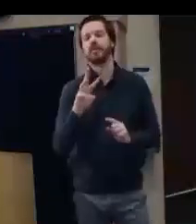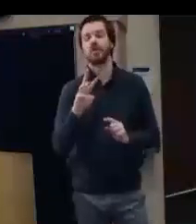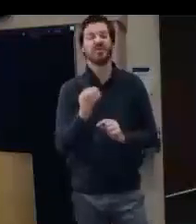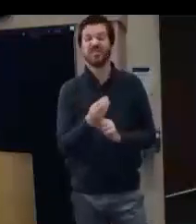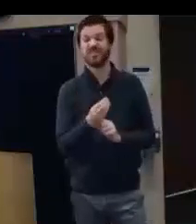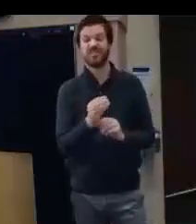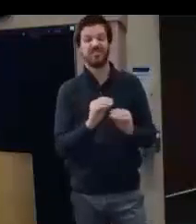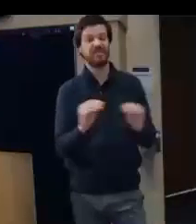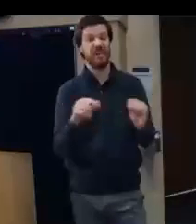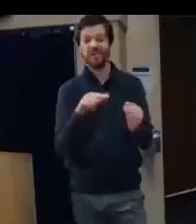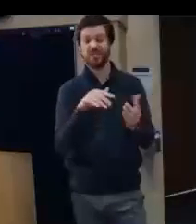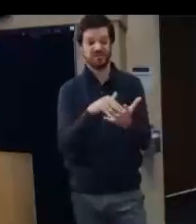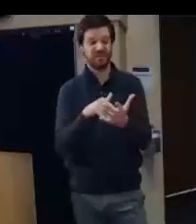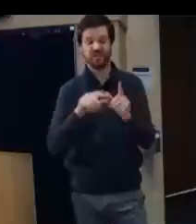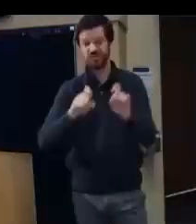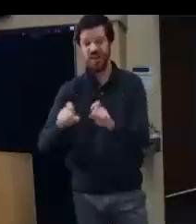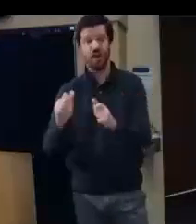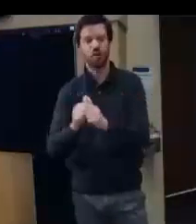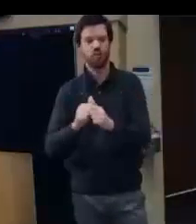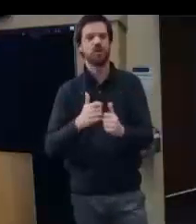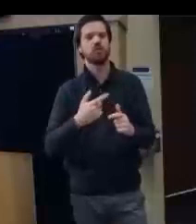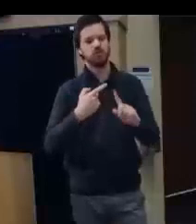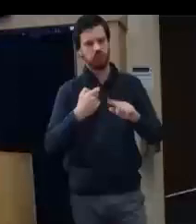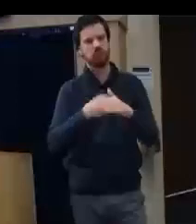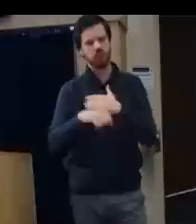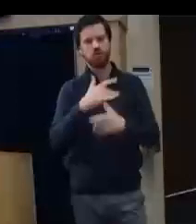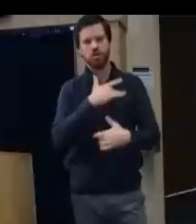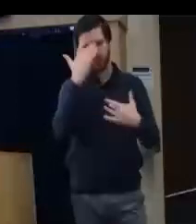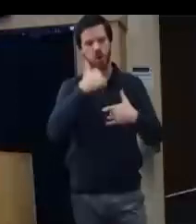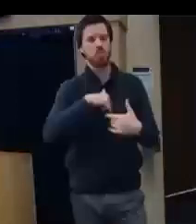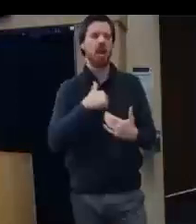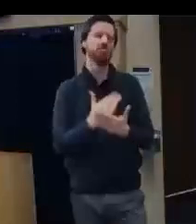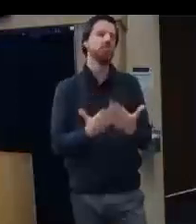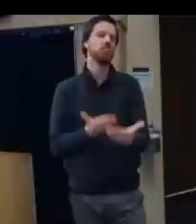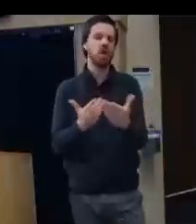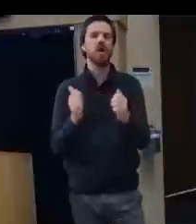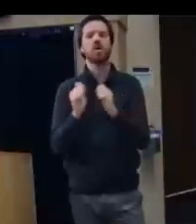trial or studied in congenital heart disease so we have recommendations based on consensus and